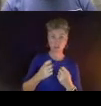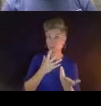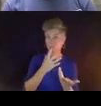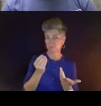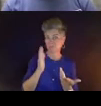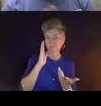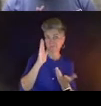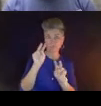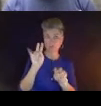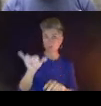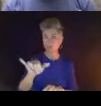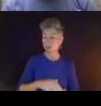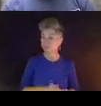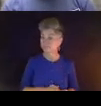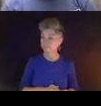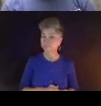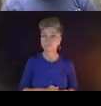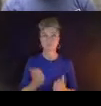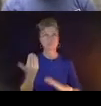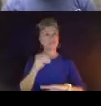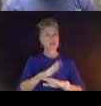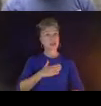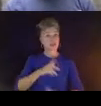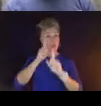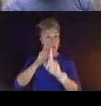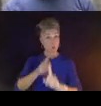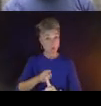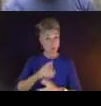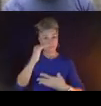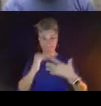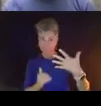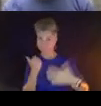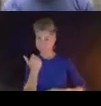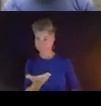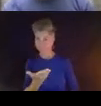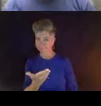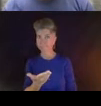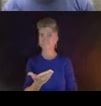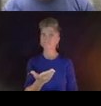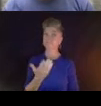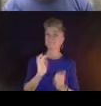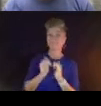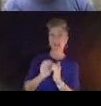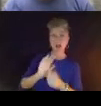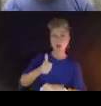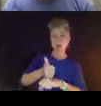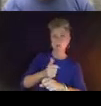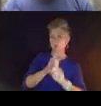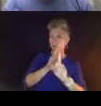So, tonight what I hope to cover is really how to establish goals of care when you do come in to see a provider about